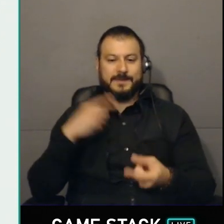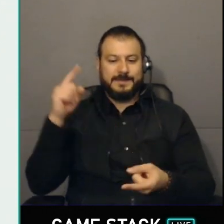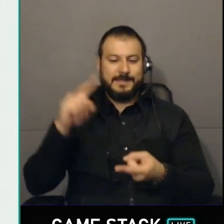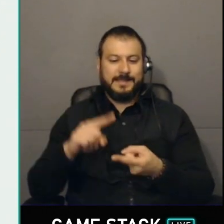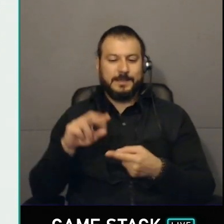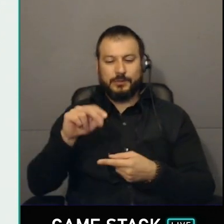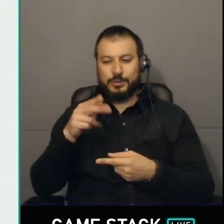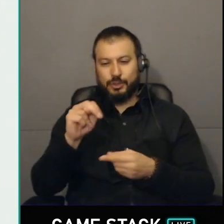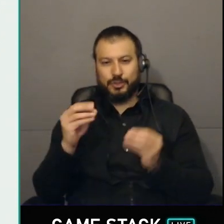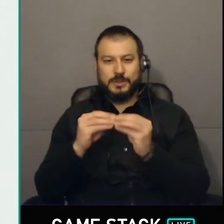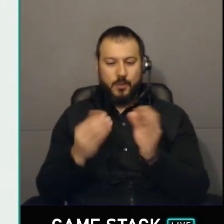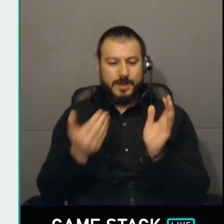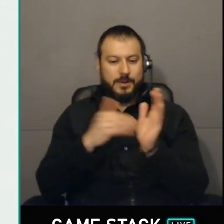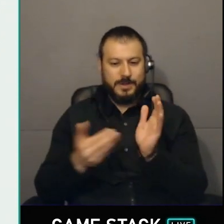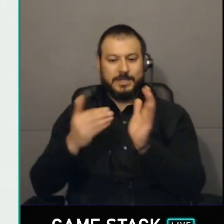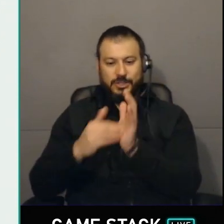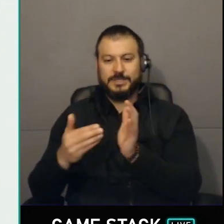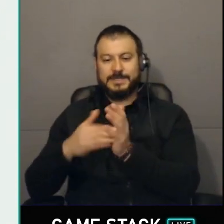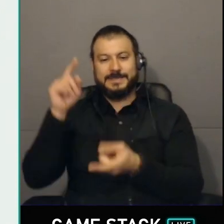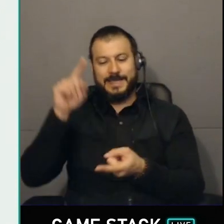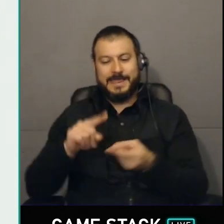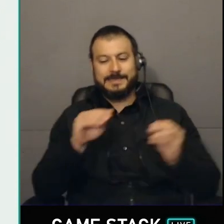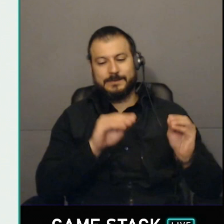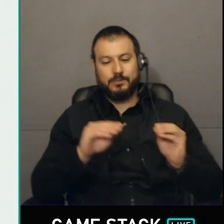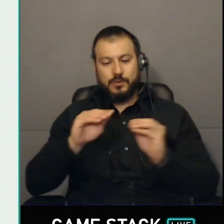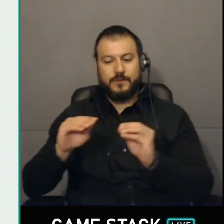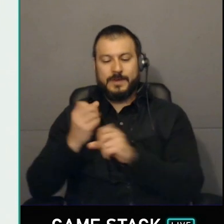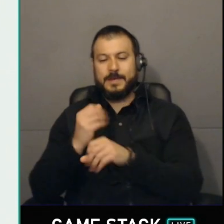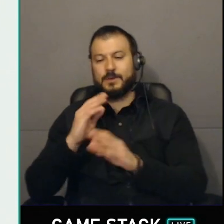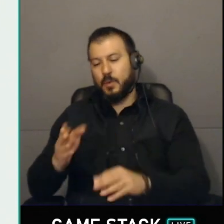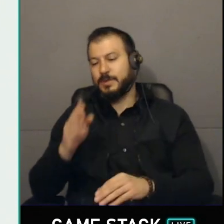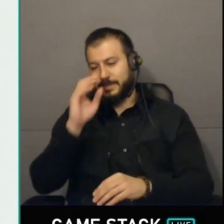the less movement we get towards zero error.